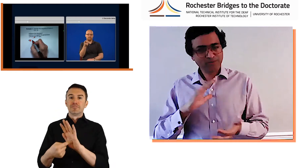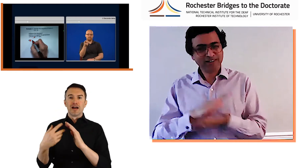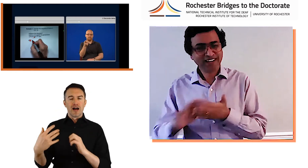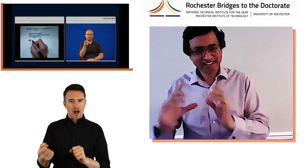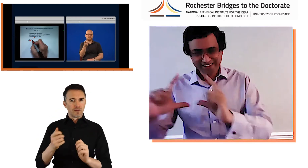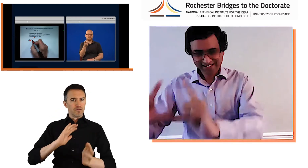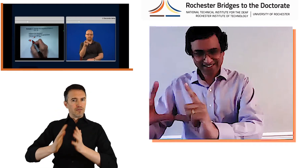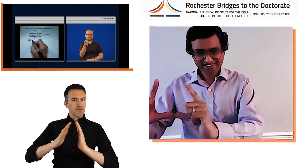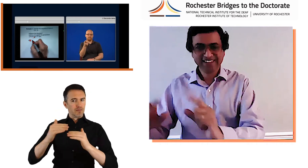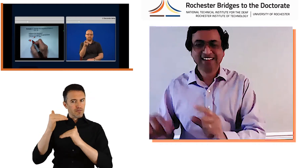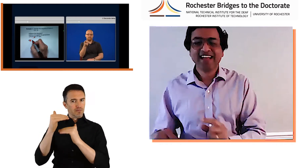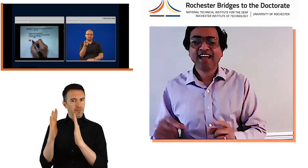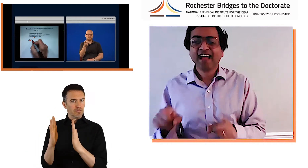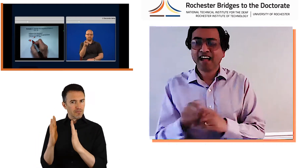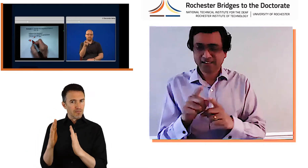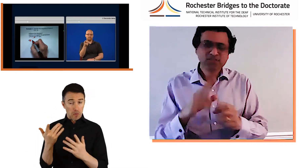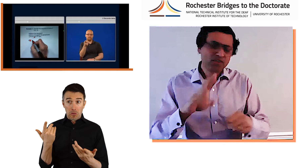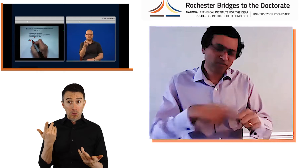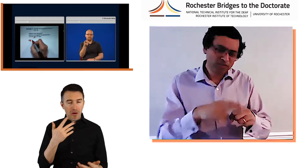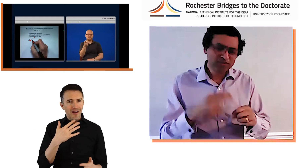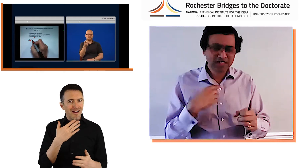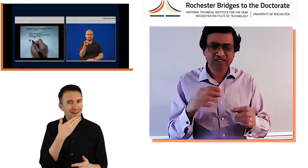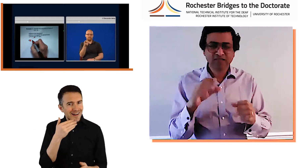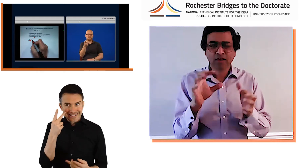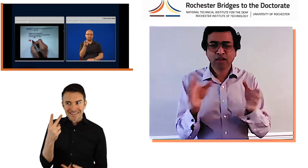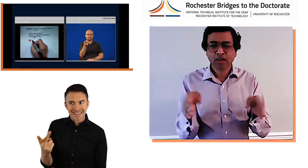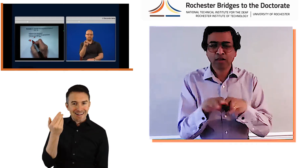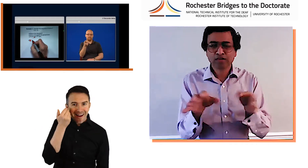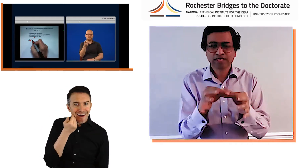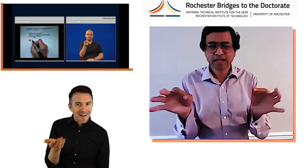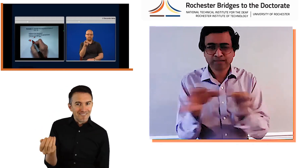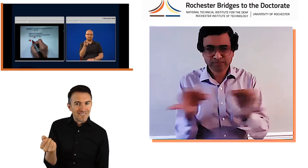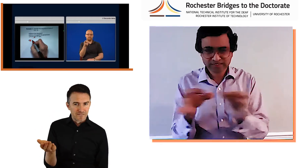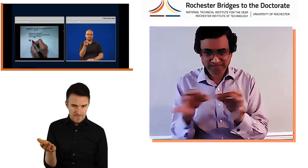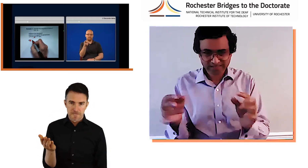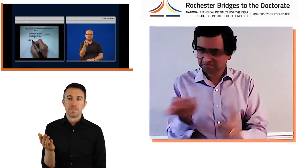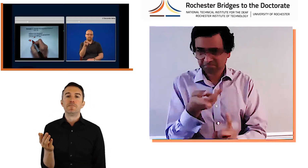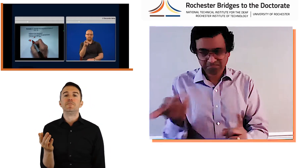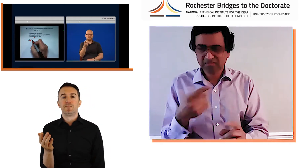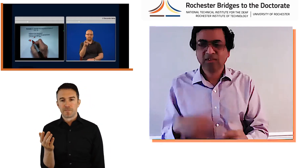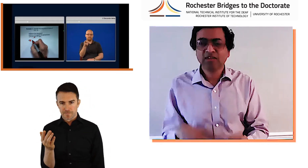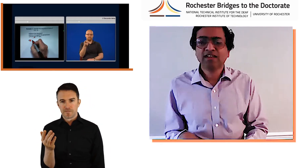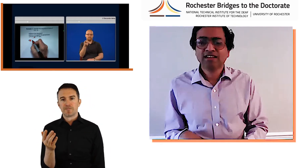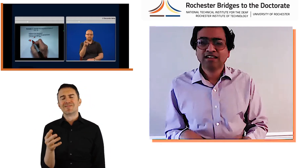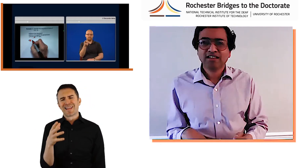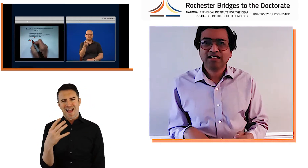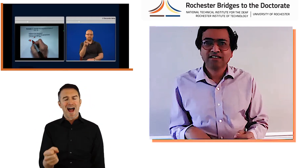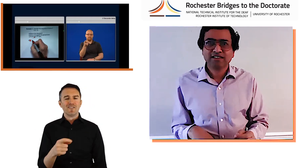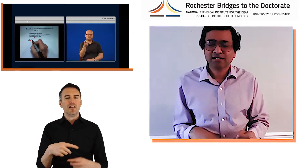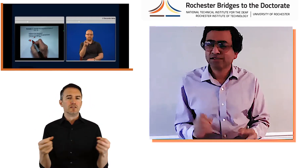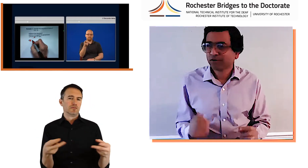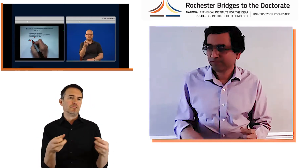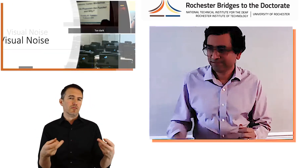That was actually a cool option. You can have captions and the interpreter at the same time if you wanted.